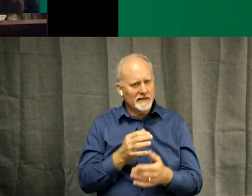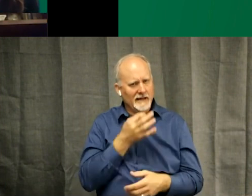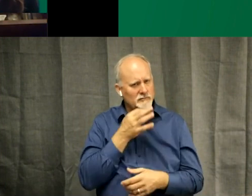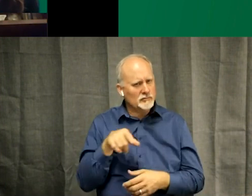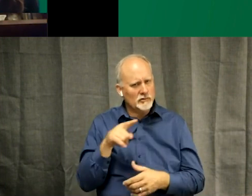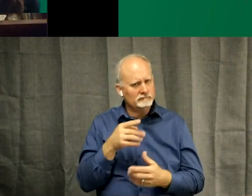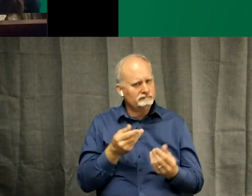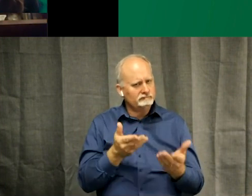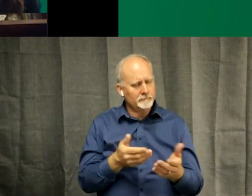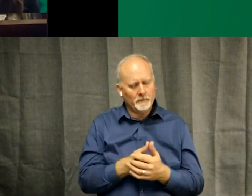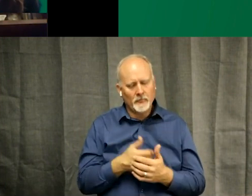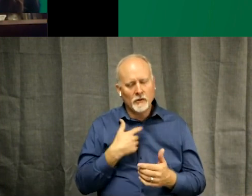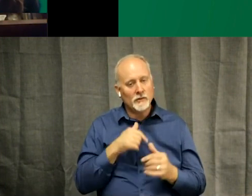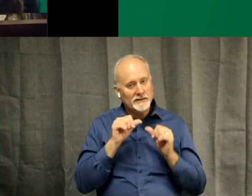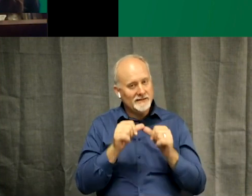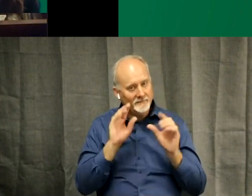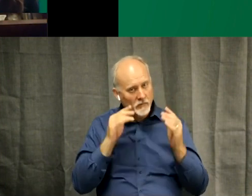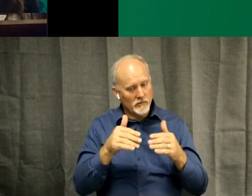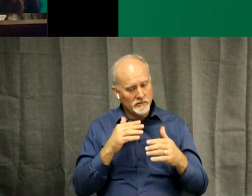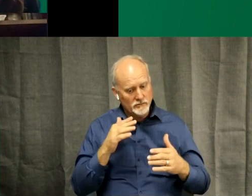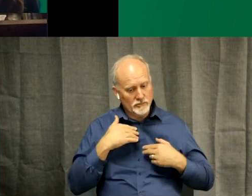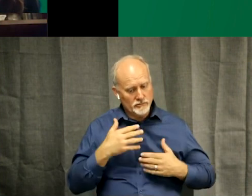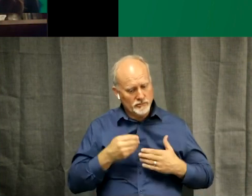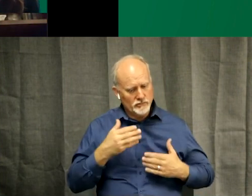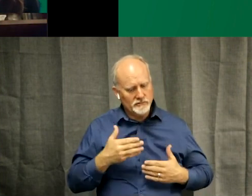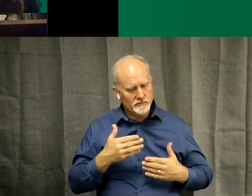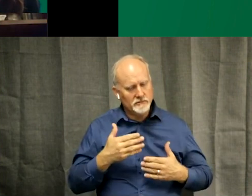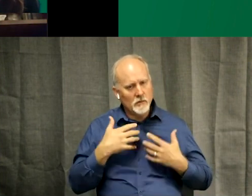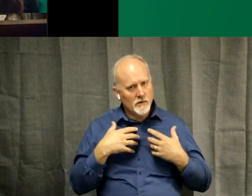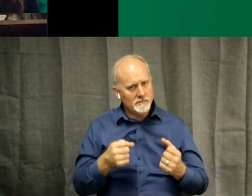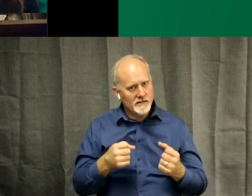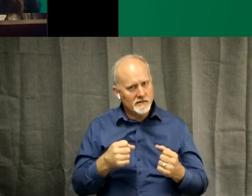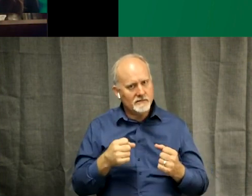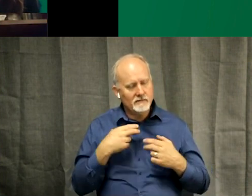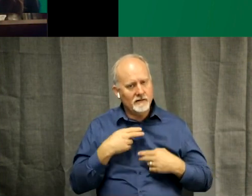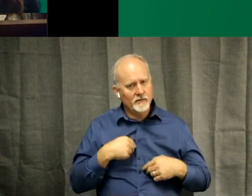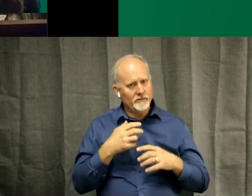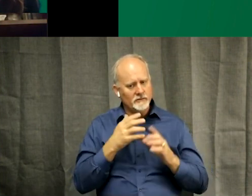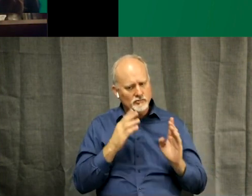to enhance our focus on student well-being and health strategies especially surrounding typical